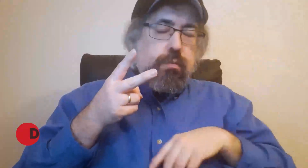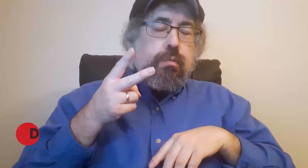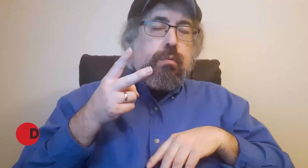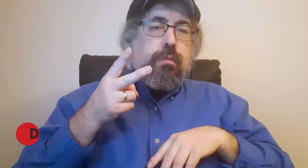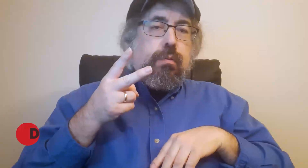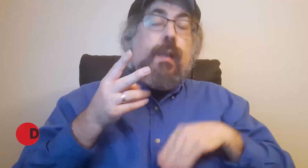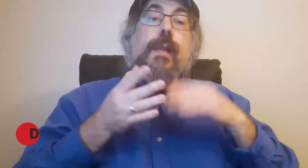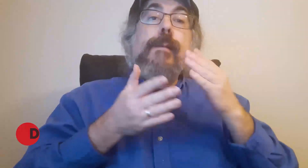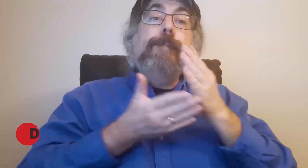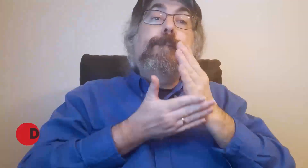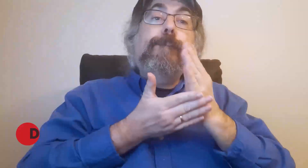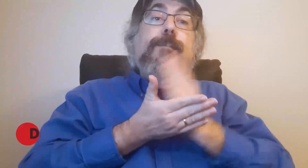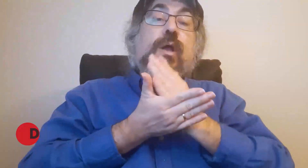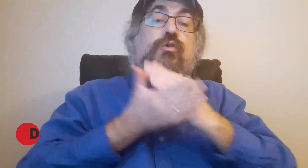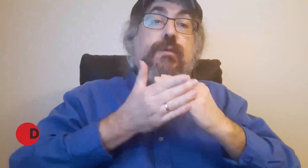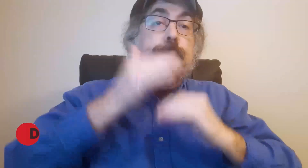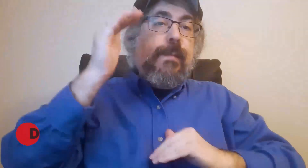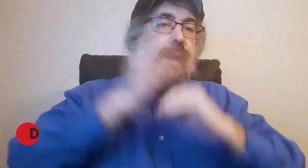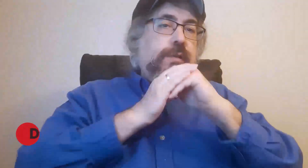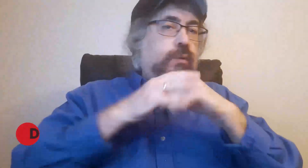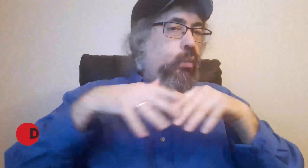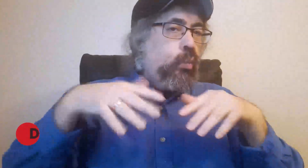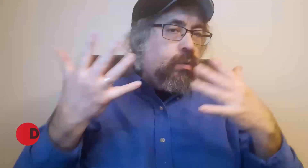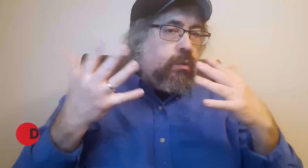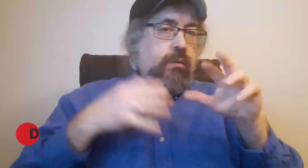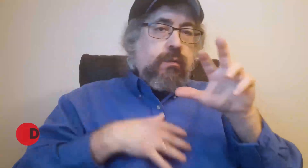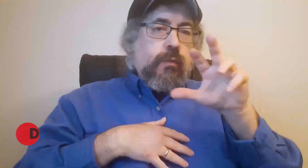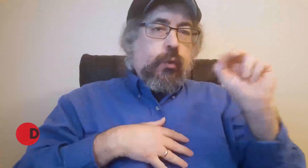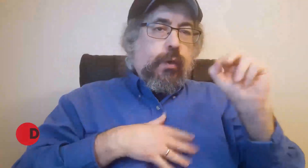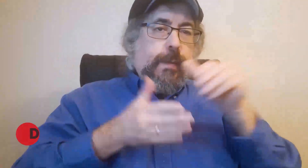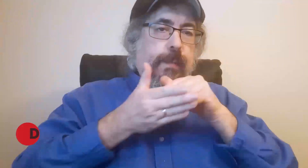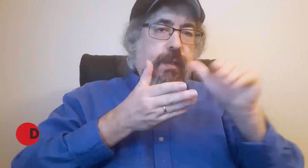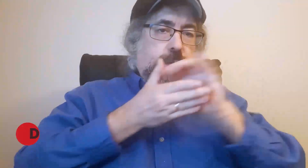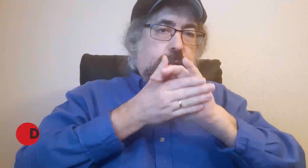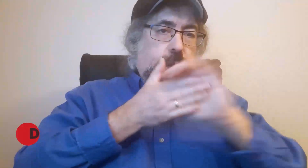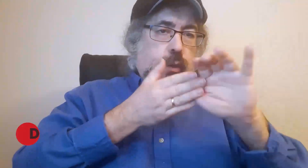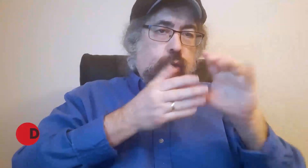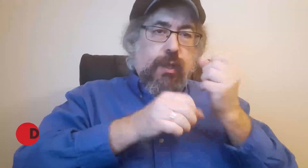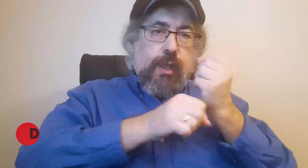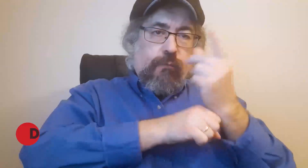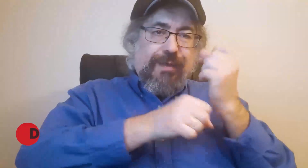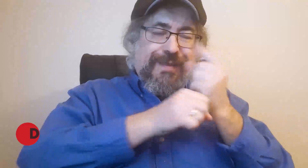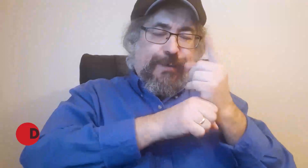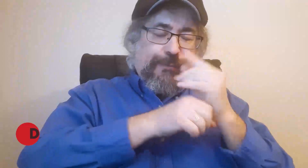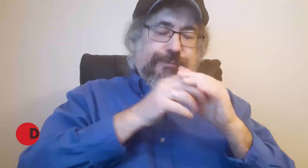The maximum budget would be $30 million per year.